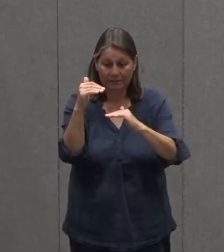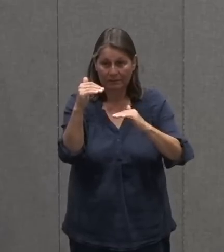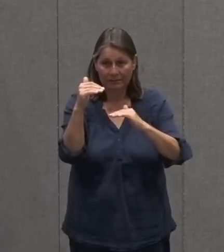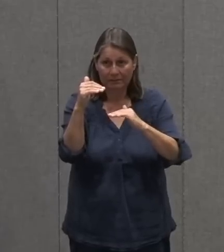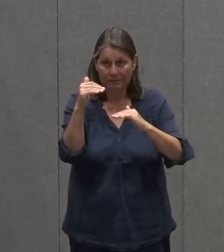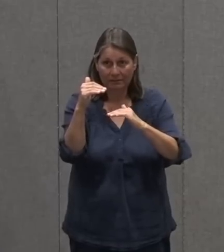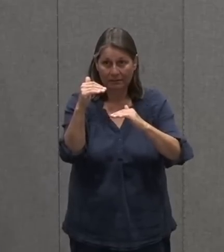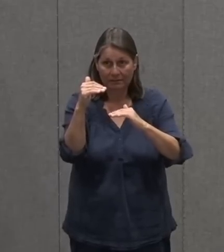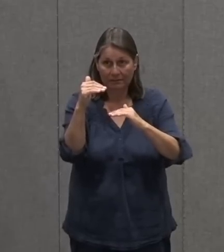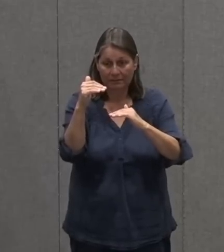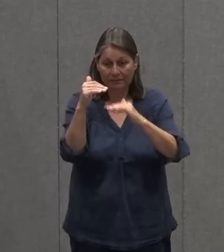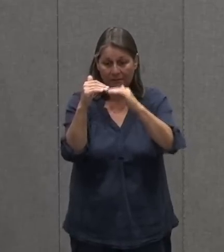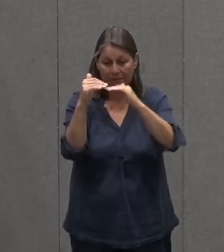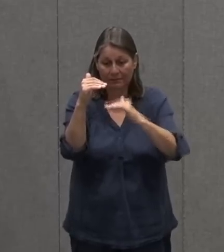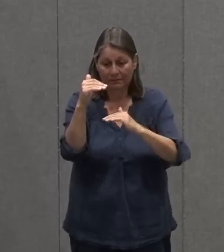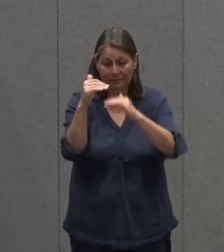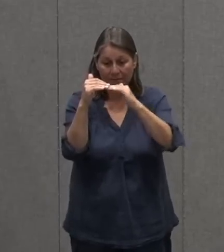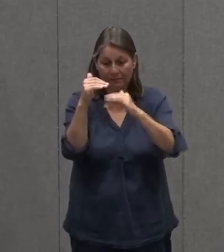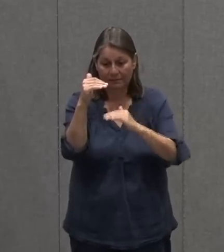If you said let's look at the numbers,